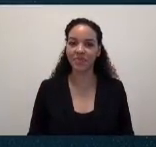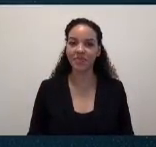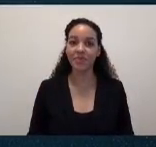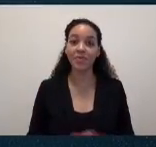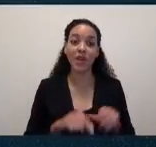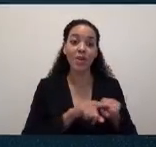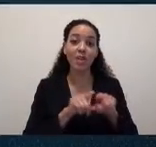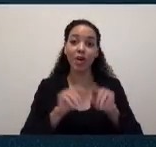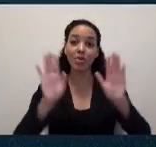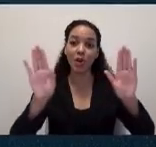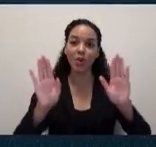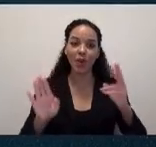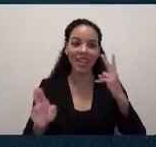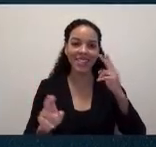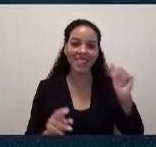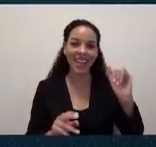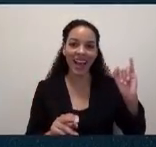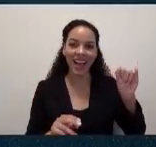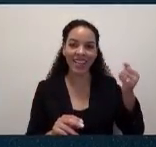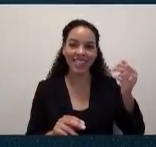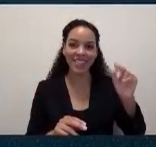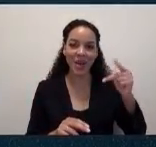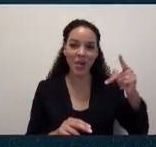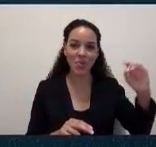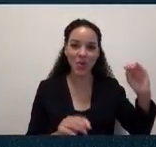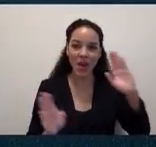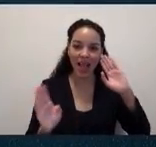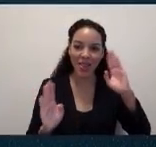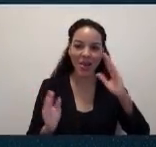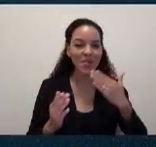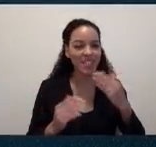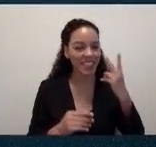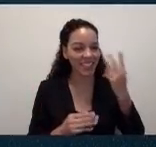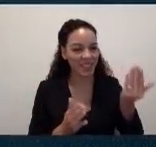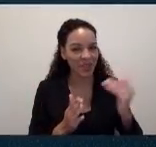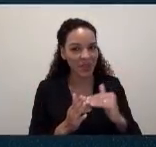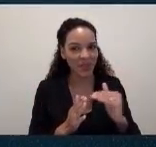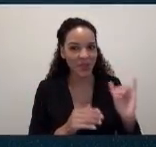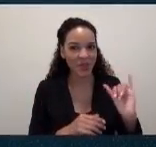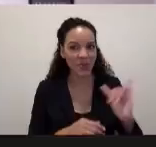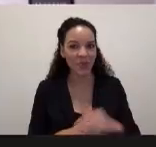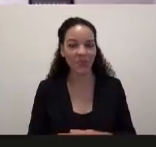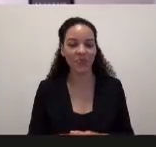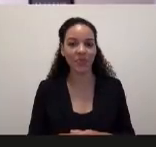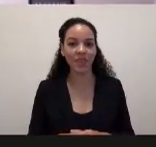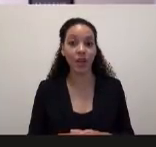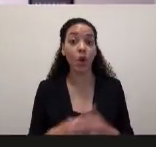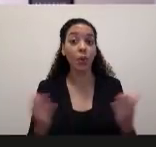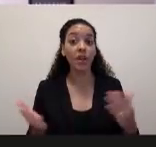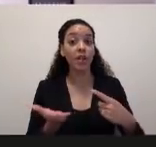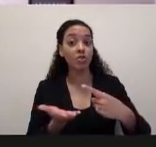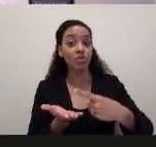hello, good to see you as well. We're here to discuss the importance of historic childcare,